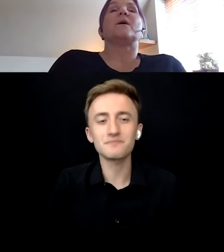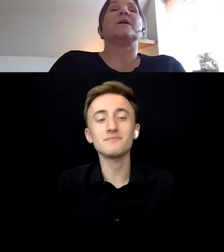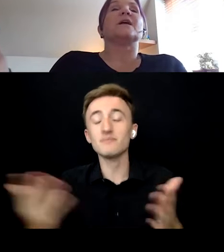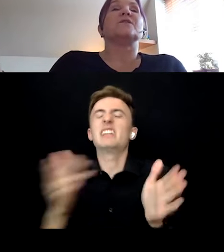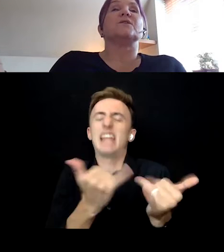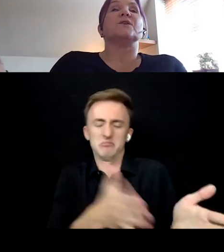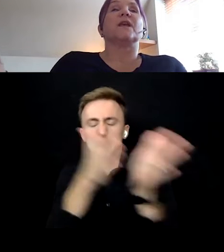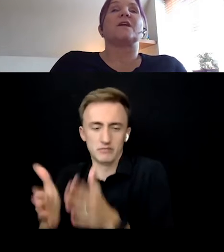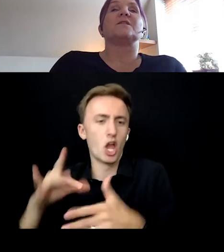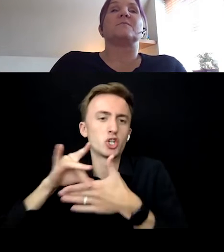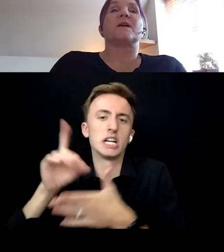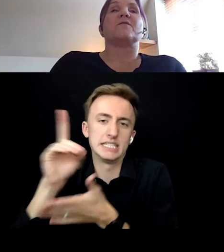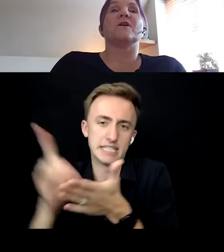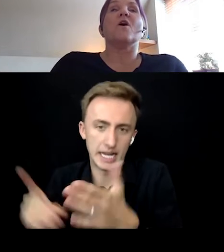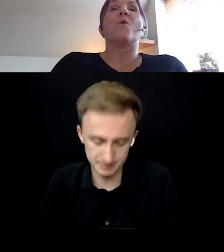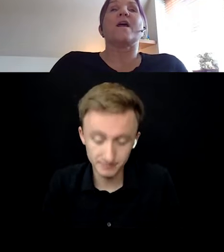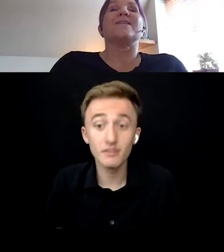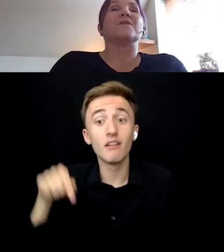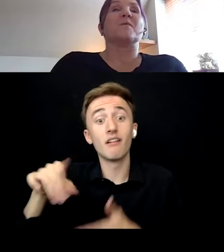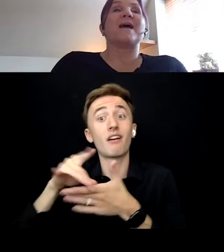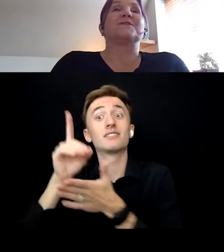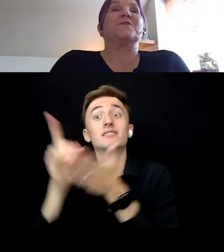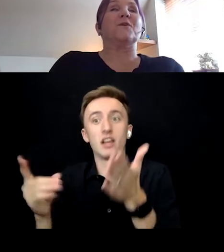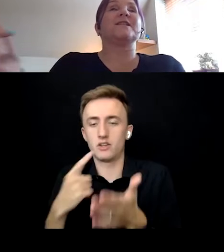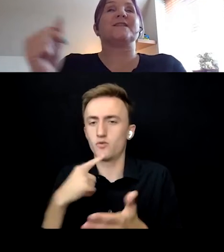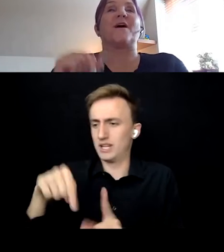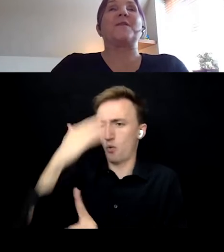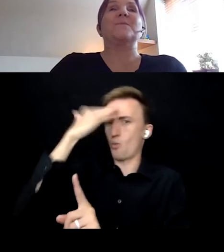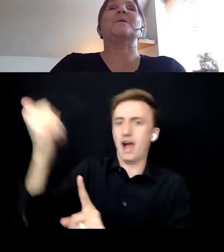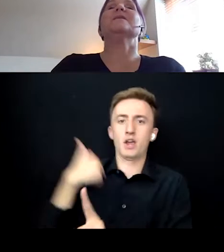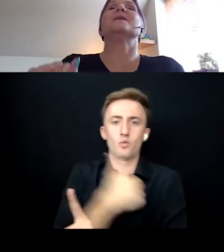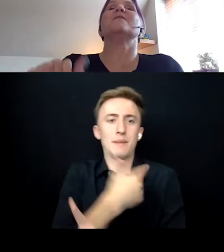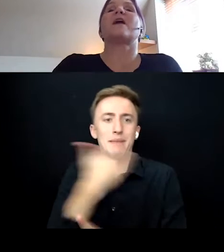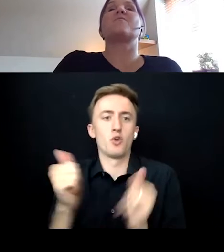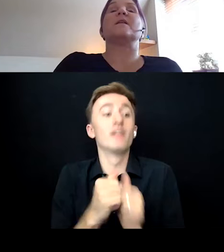where we get into the case to say why I think we are better at boys design that we have ever been